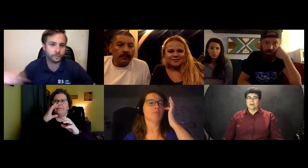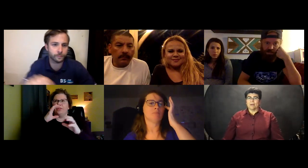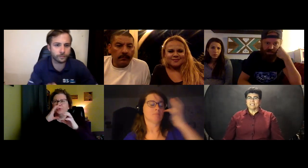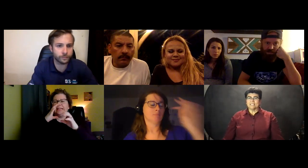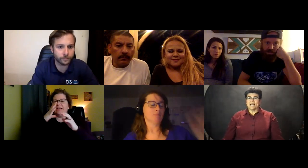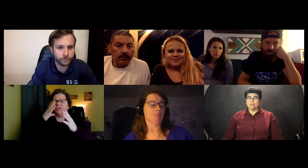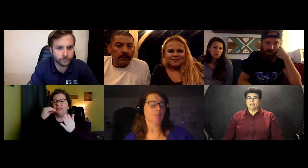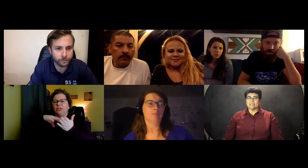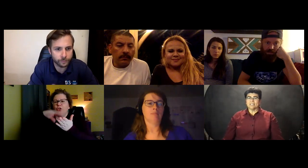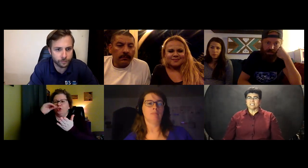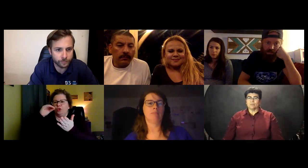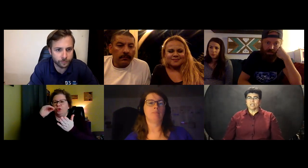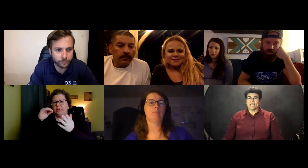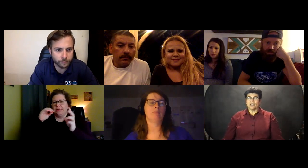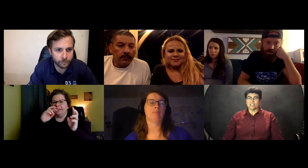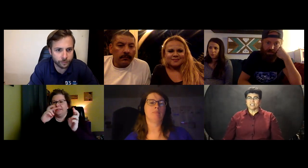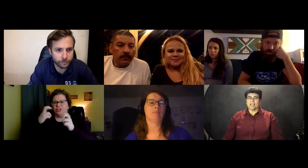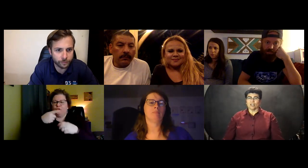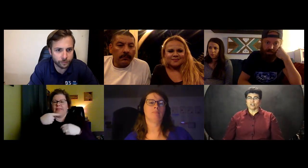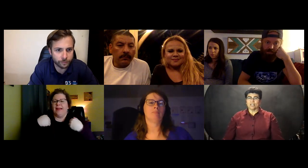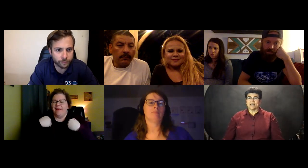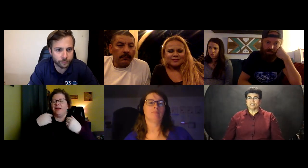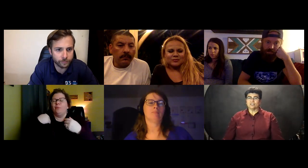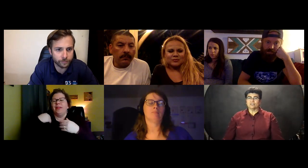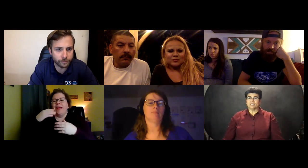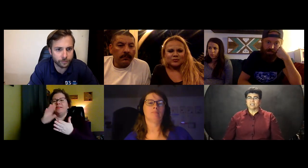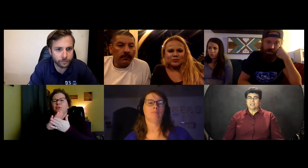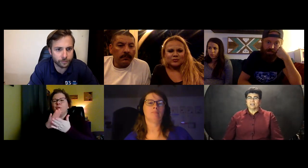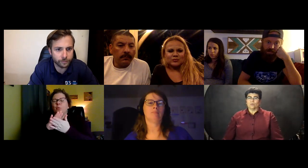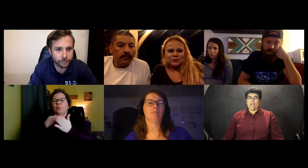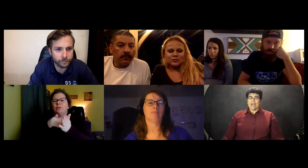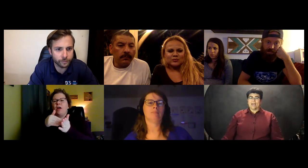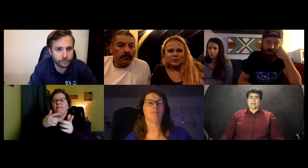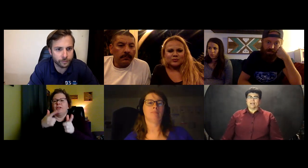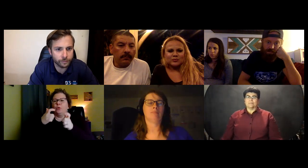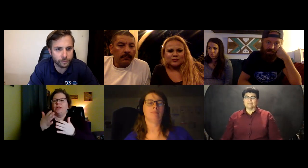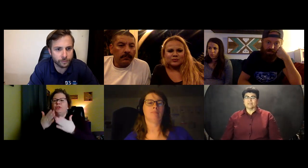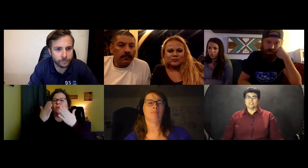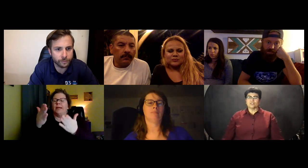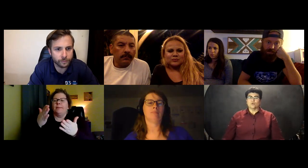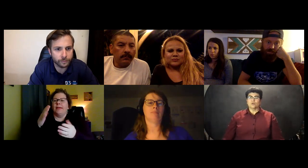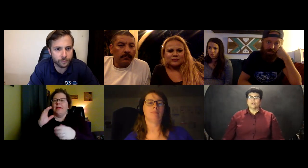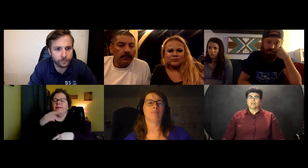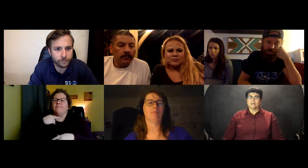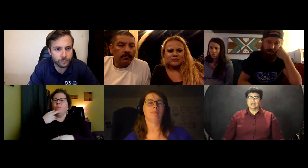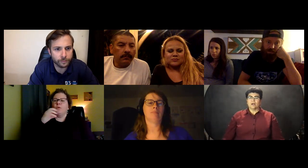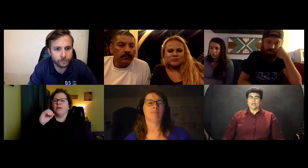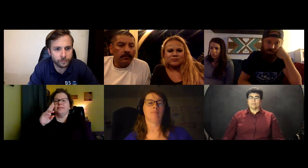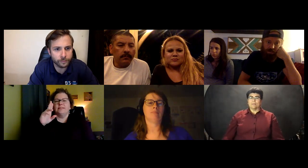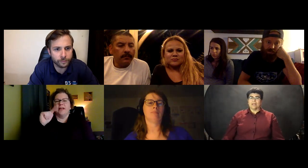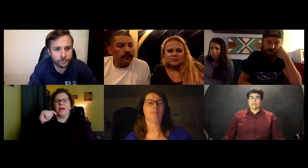my son because of his communication and learning issues